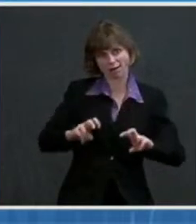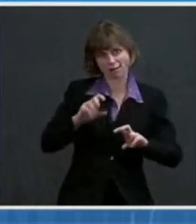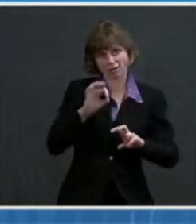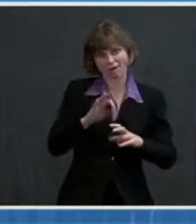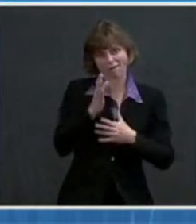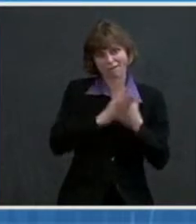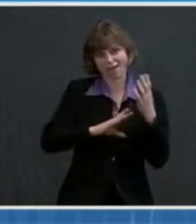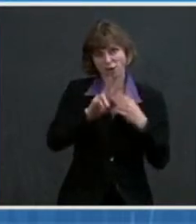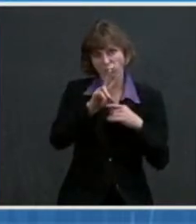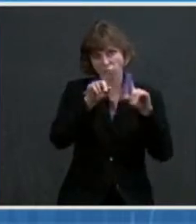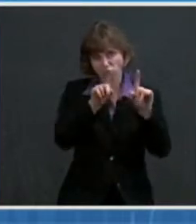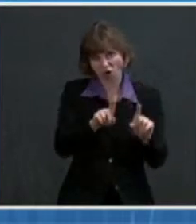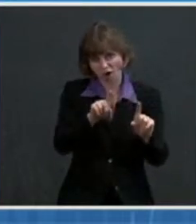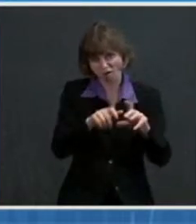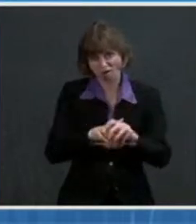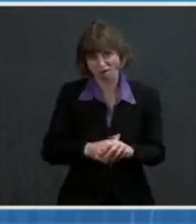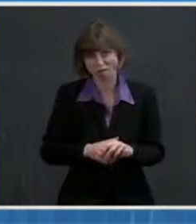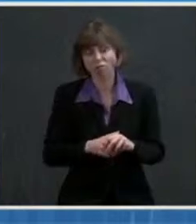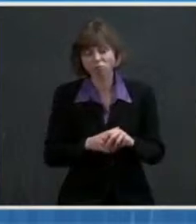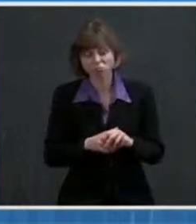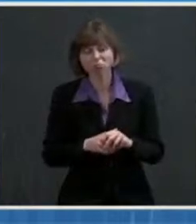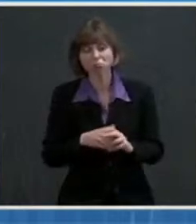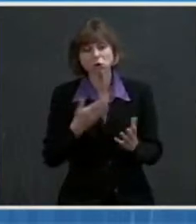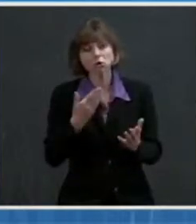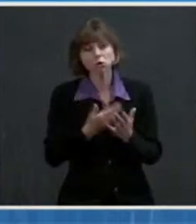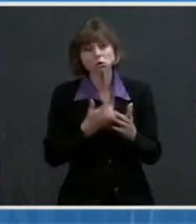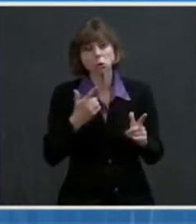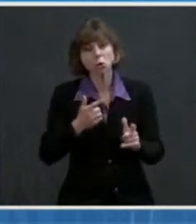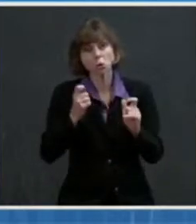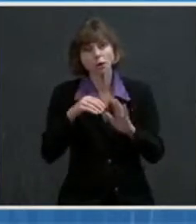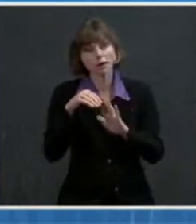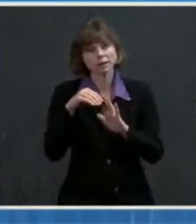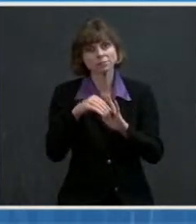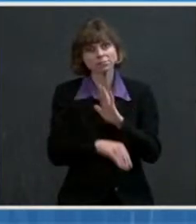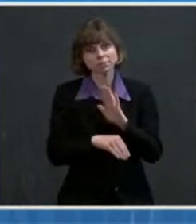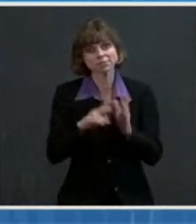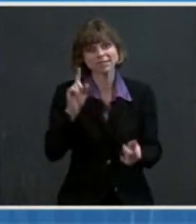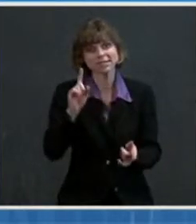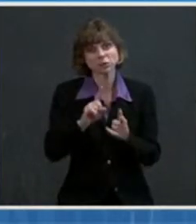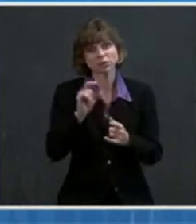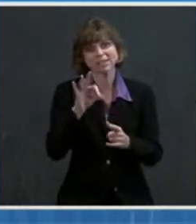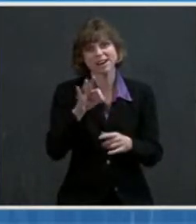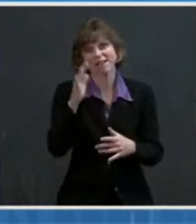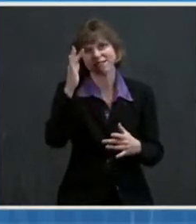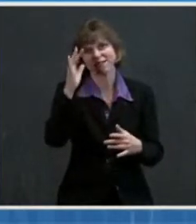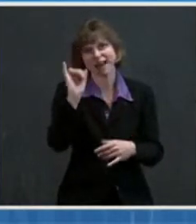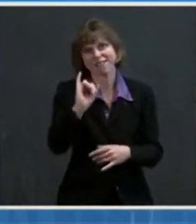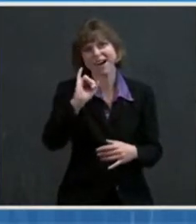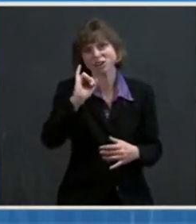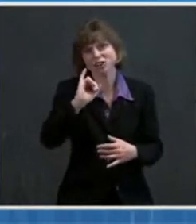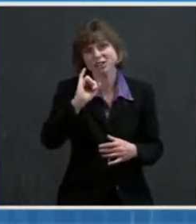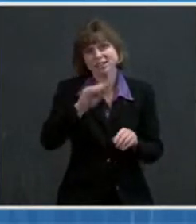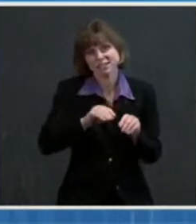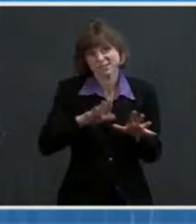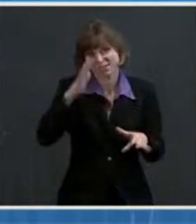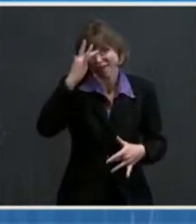REMEMBER DISD REMDISIV.